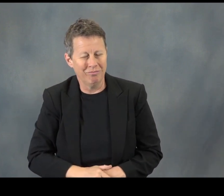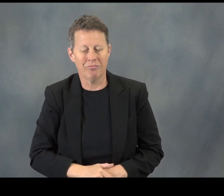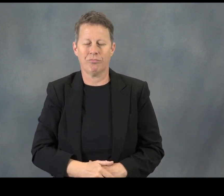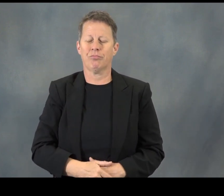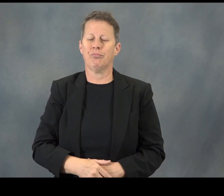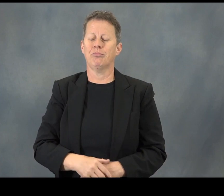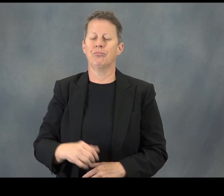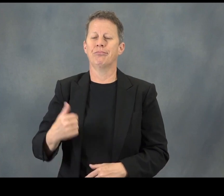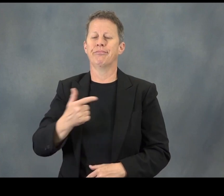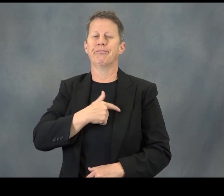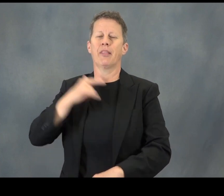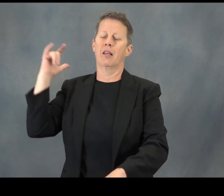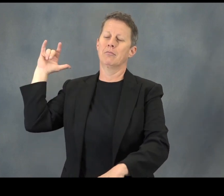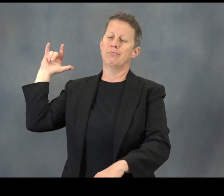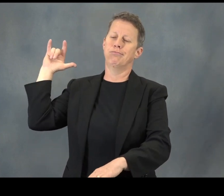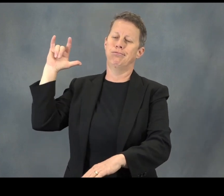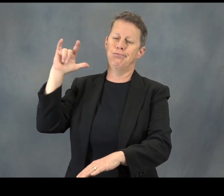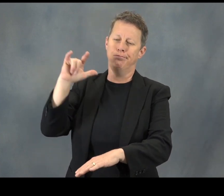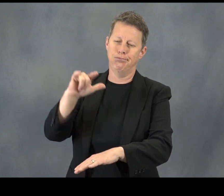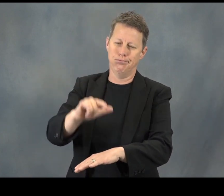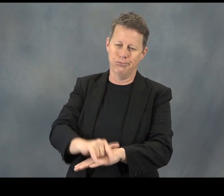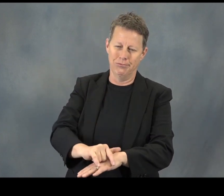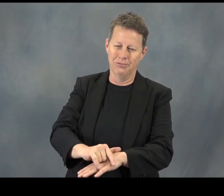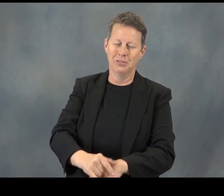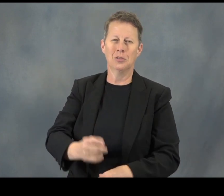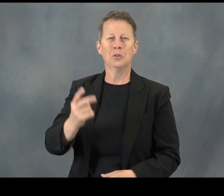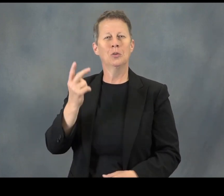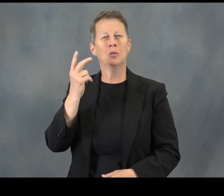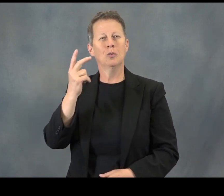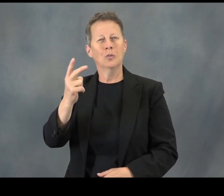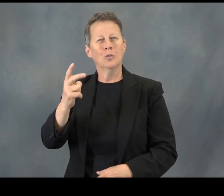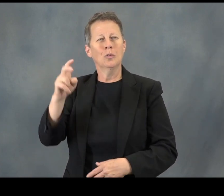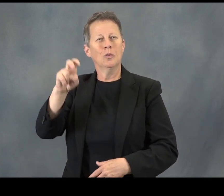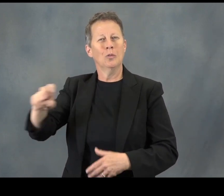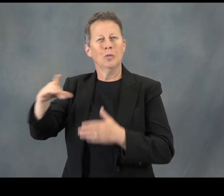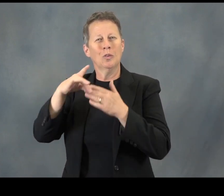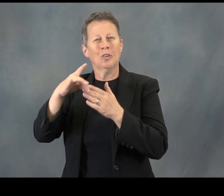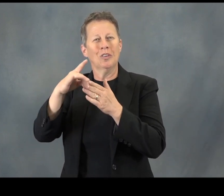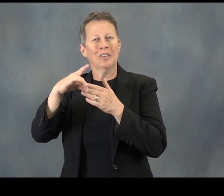When we landed, the two tour guides came over to us and they were so excited.